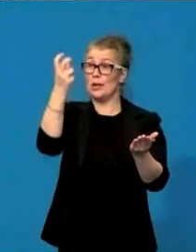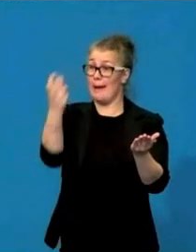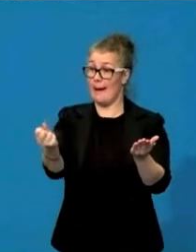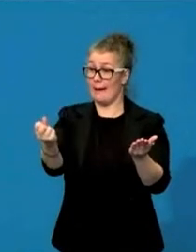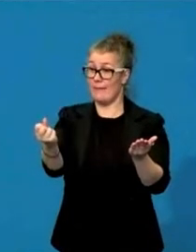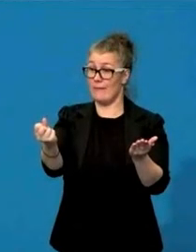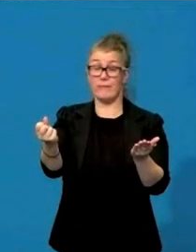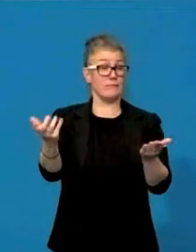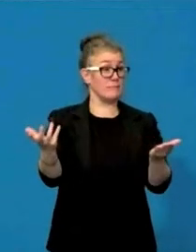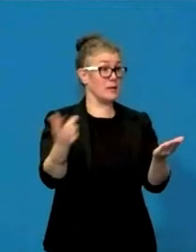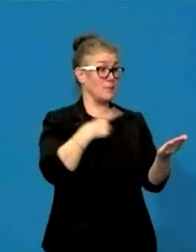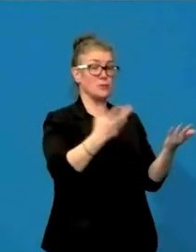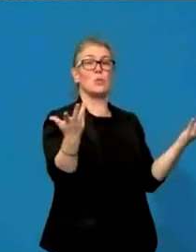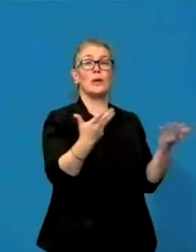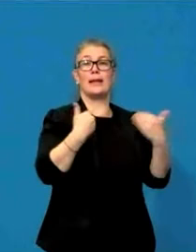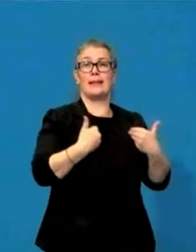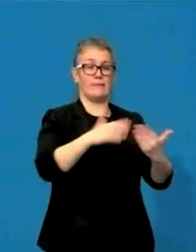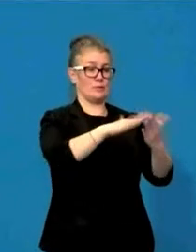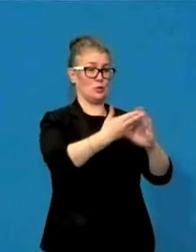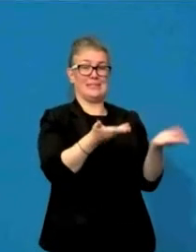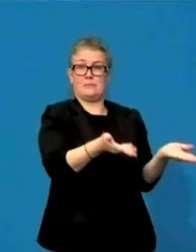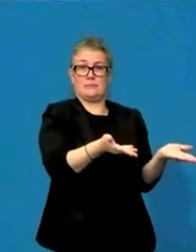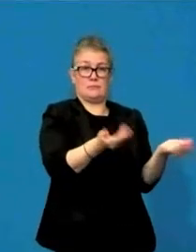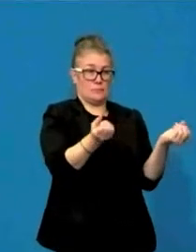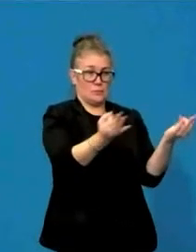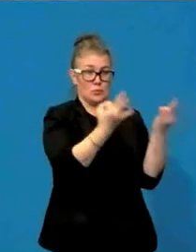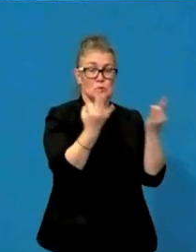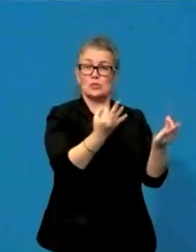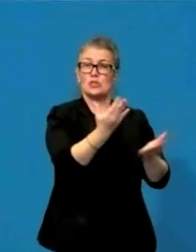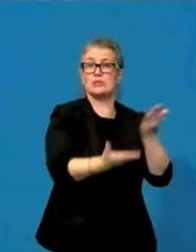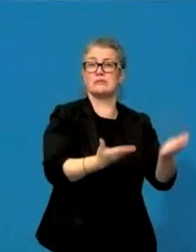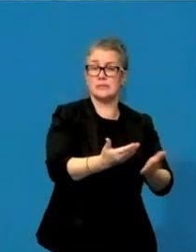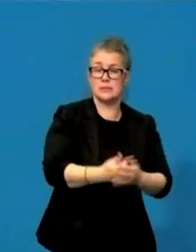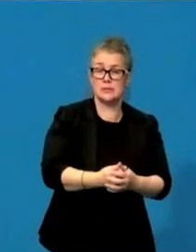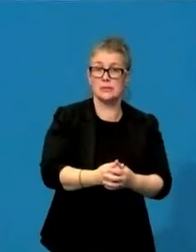that we live in and because of, you know, there is not enough staff around here to be